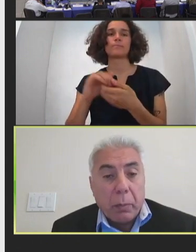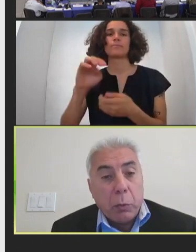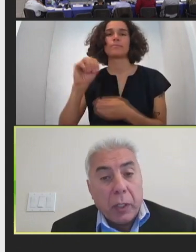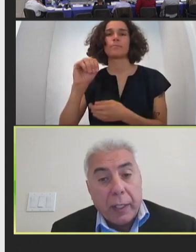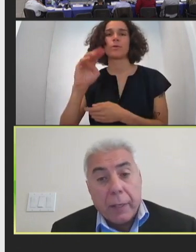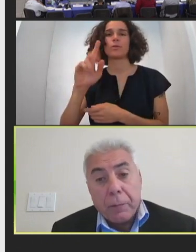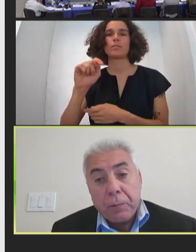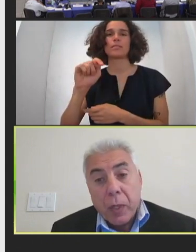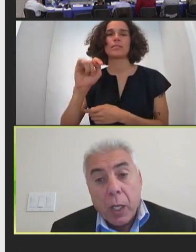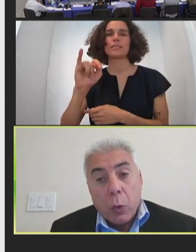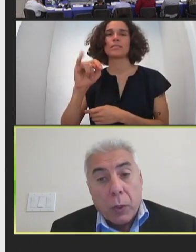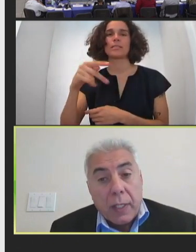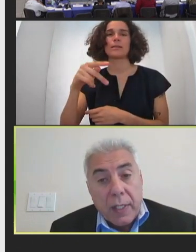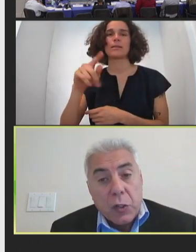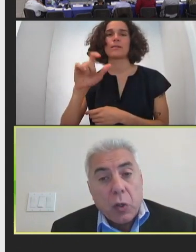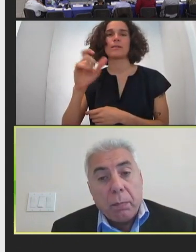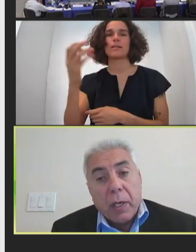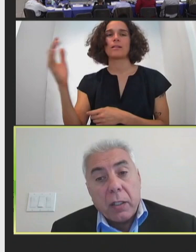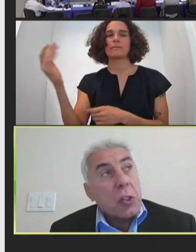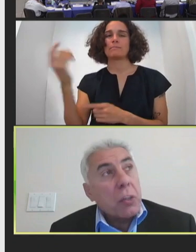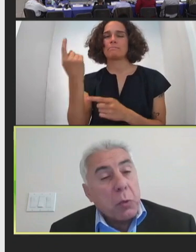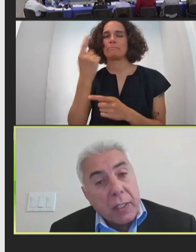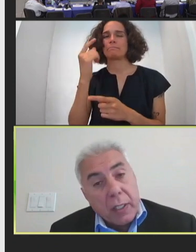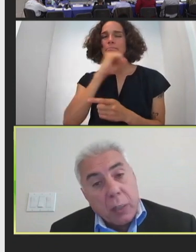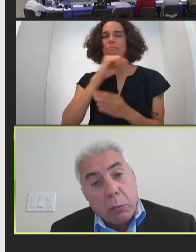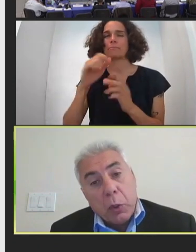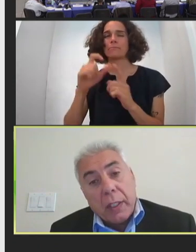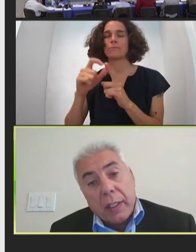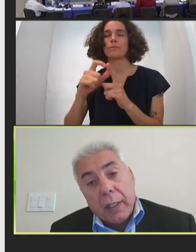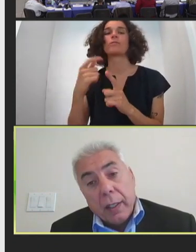people here, when there is a strong partnership within the community,